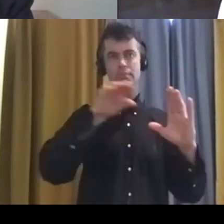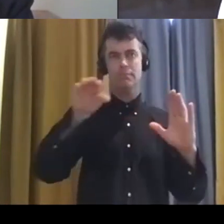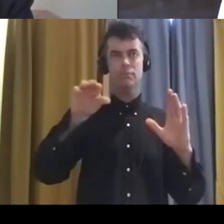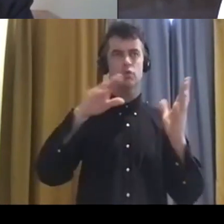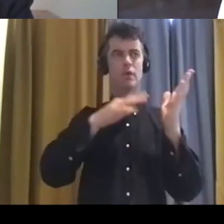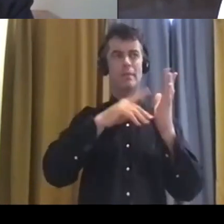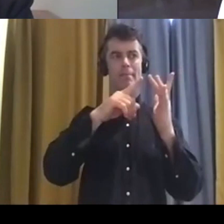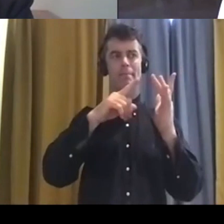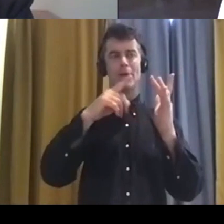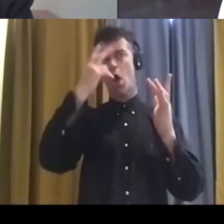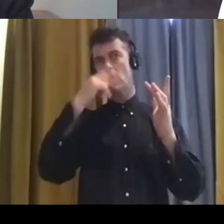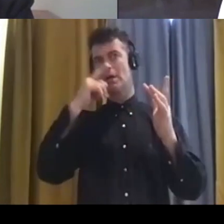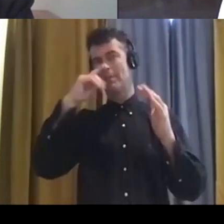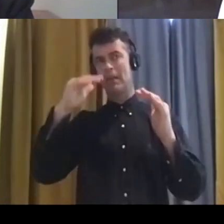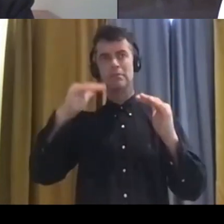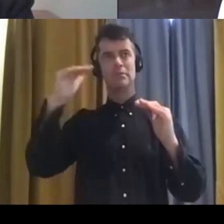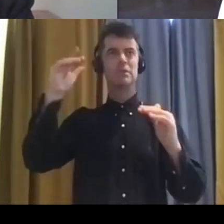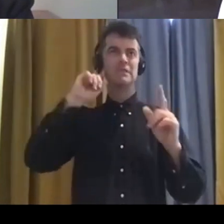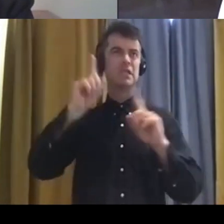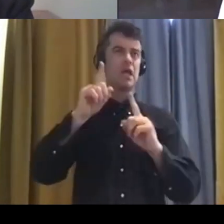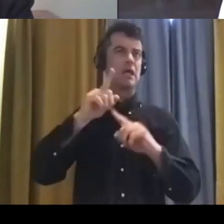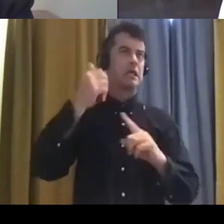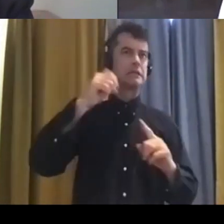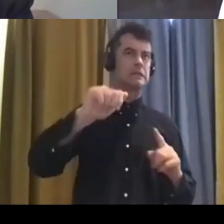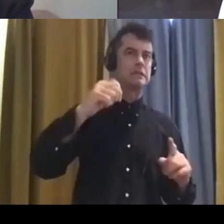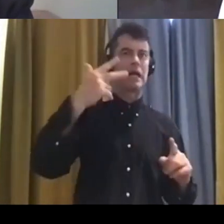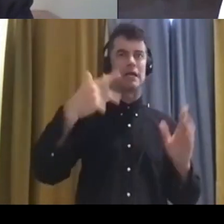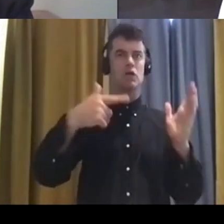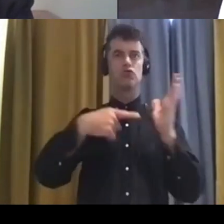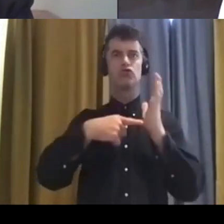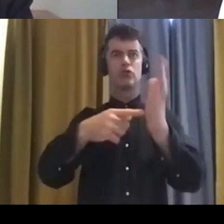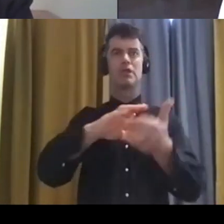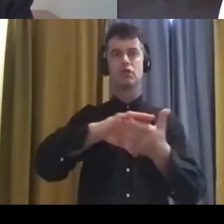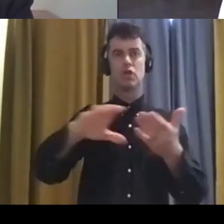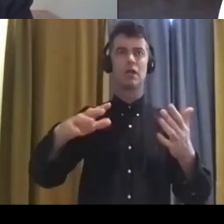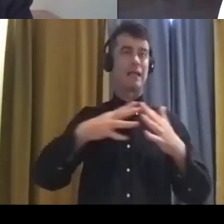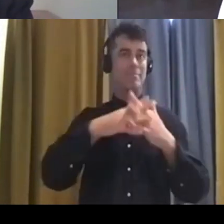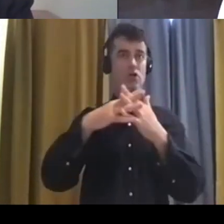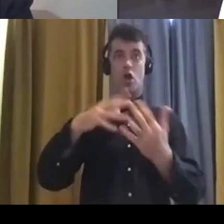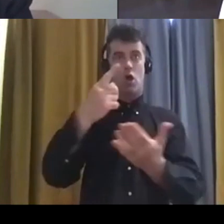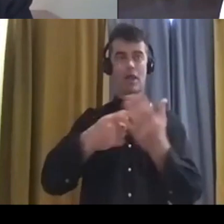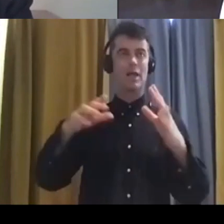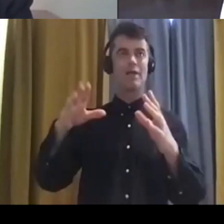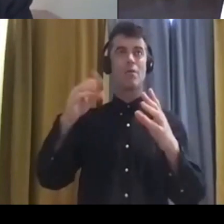we're going to see something like 68 trillion dollars in America alone go from baby boomers